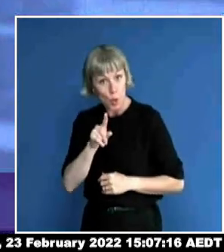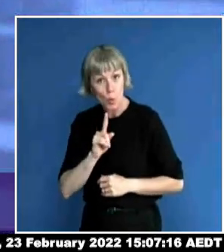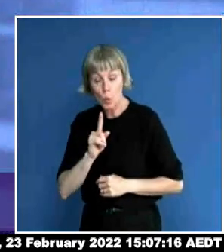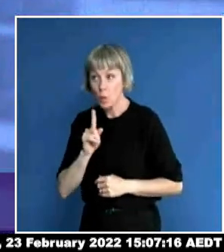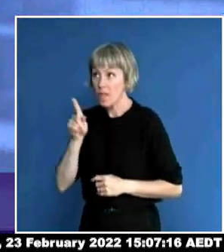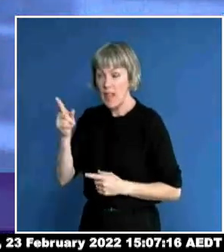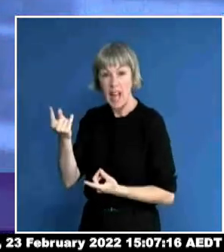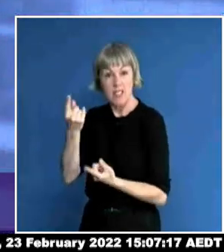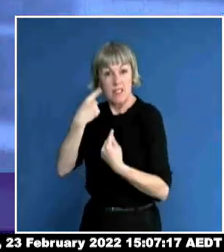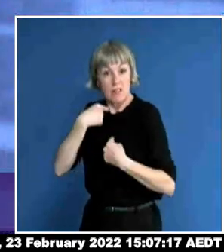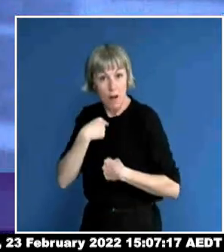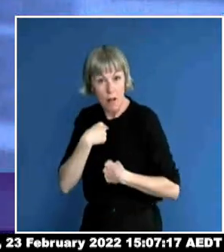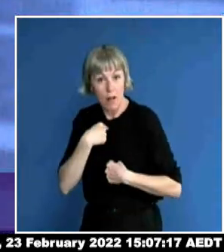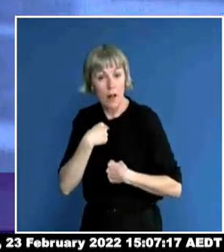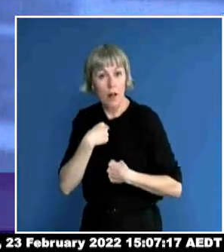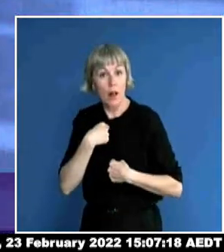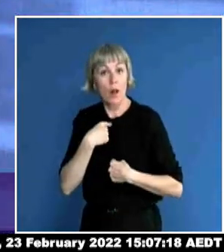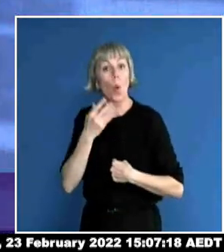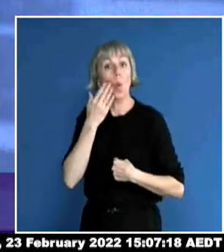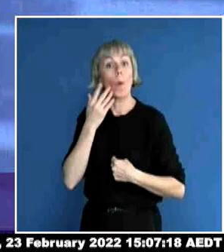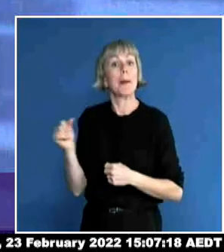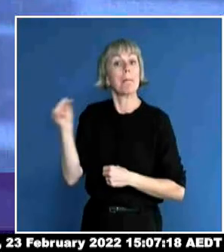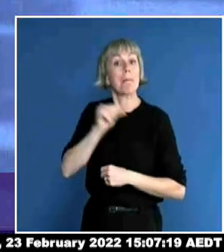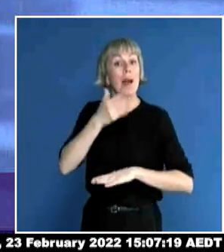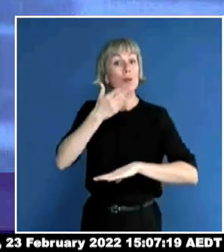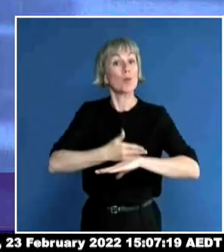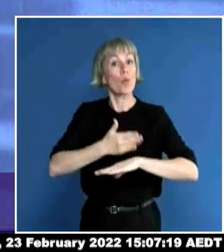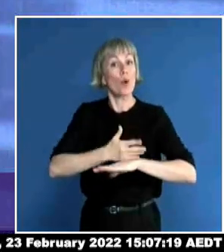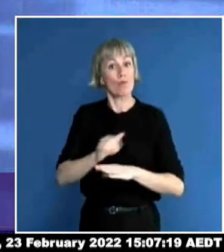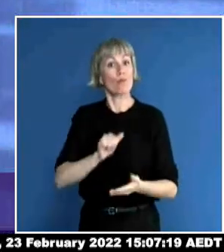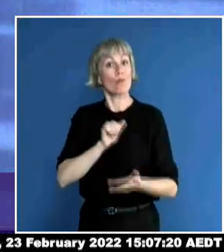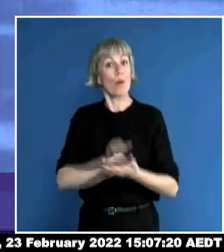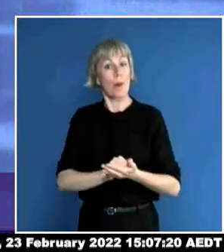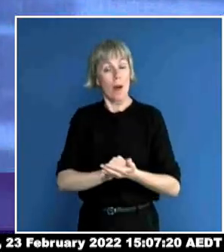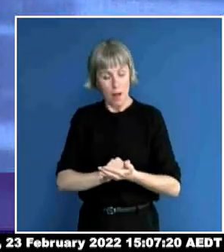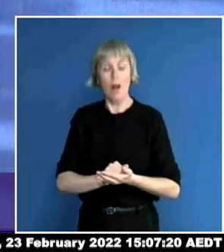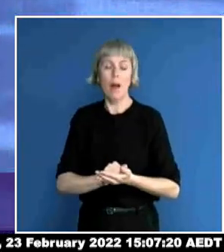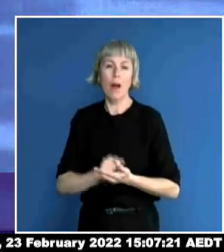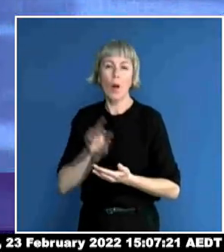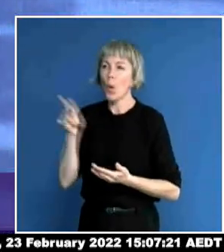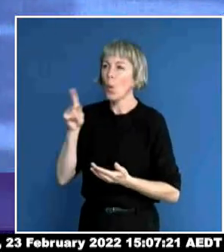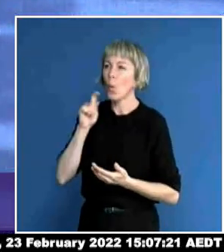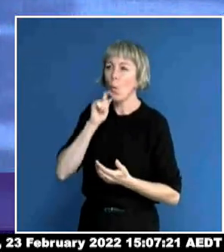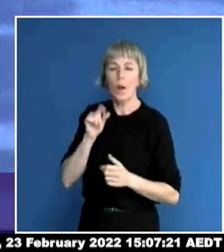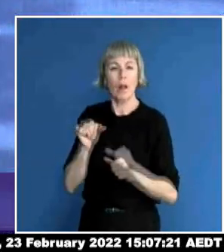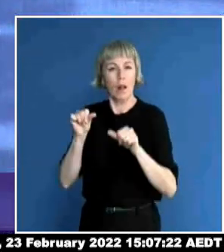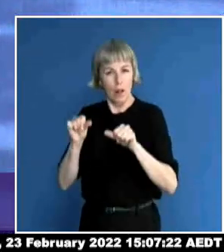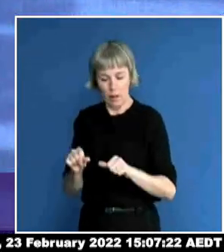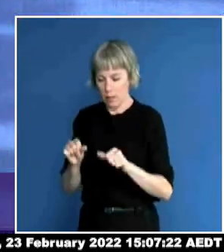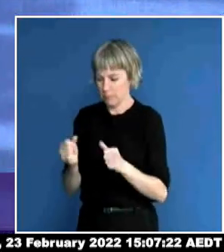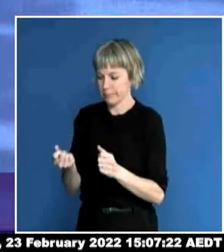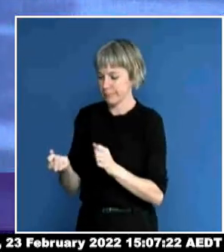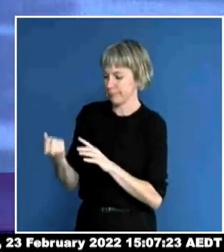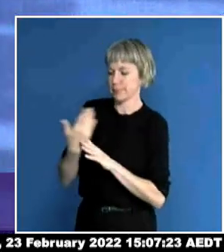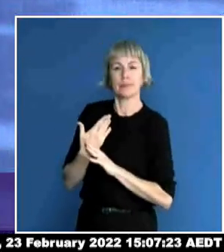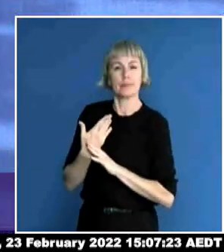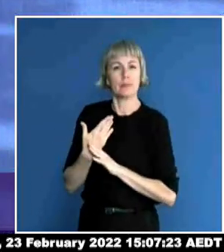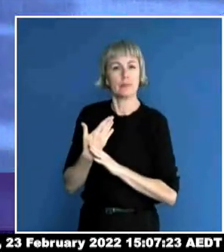Do you remember that? MZIA: Yes. You returned to work on 6 January 2020 and you tell the Royal Commission in